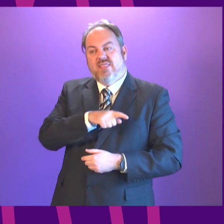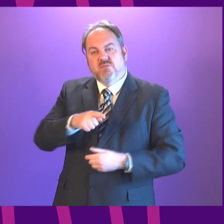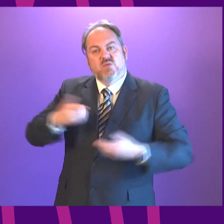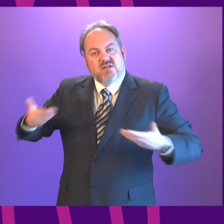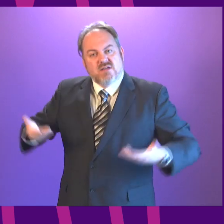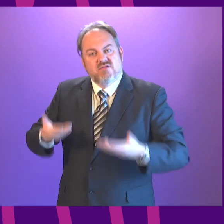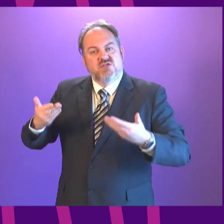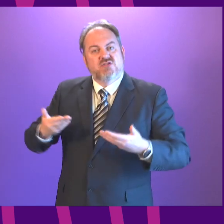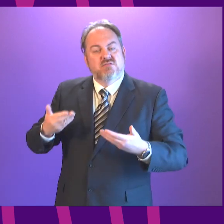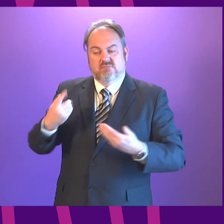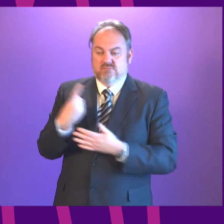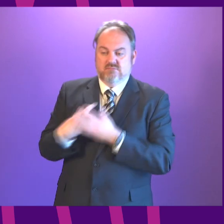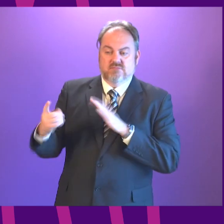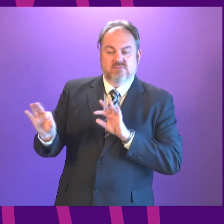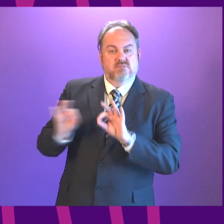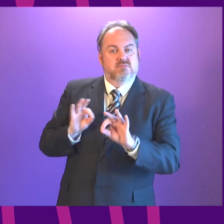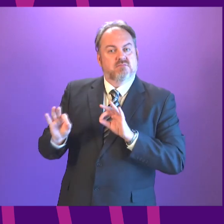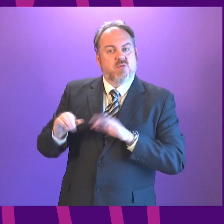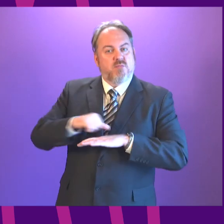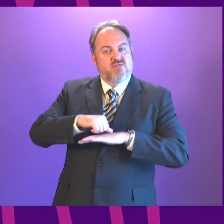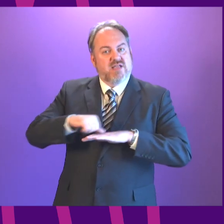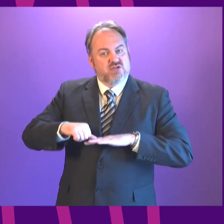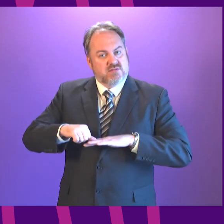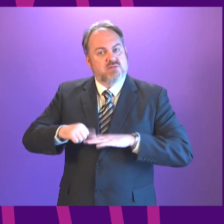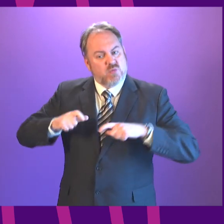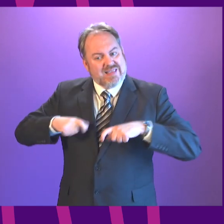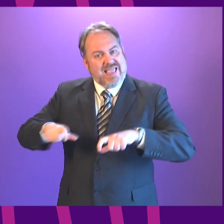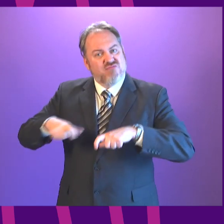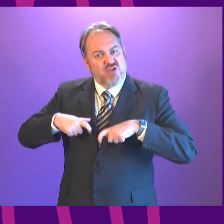treatment to continue and to get as much of that back to normal as possible. That is a